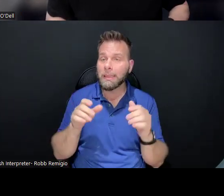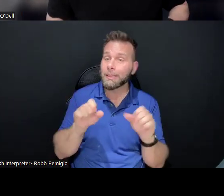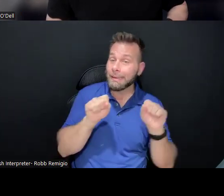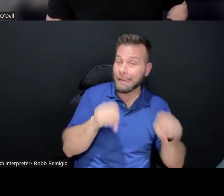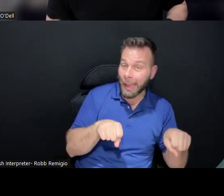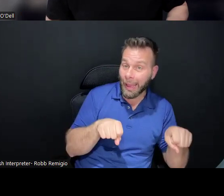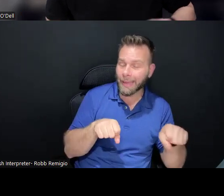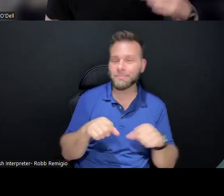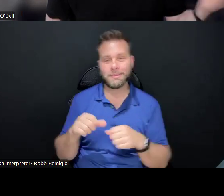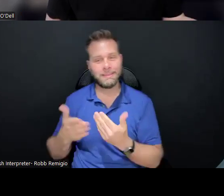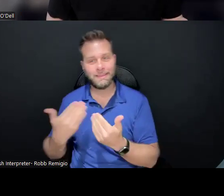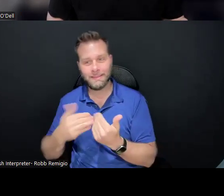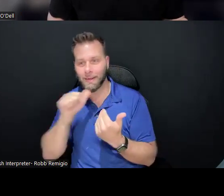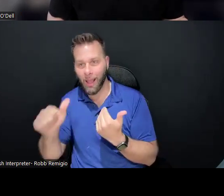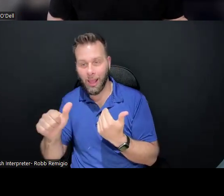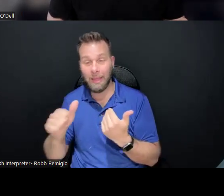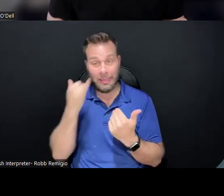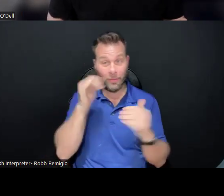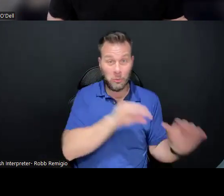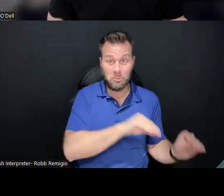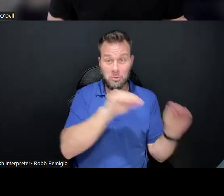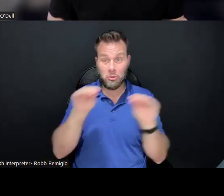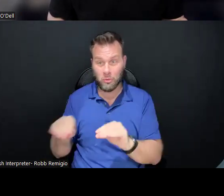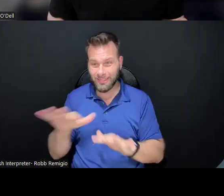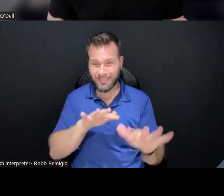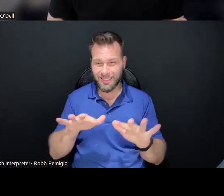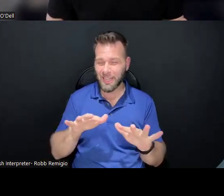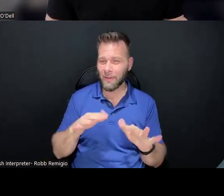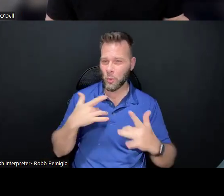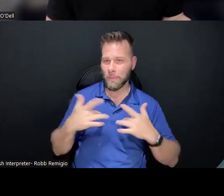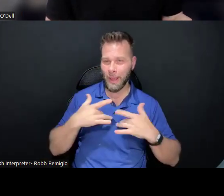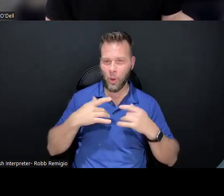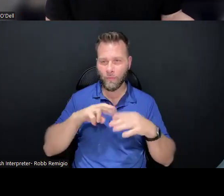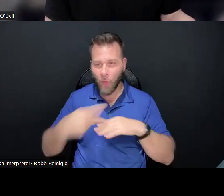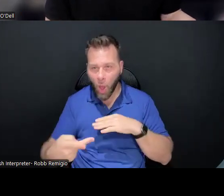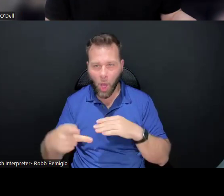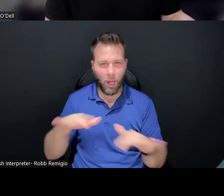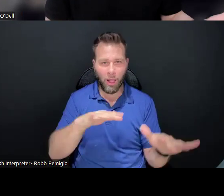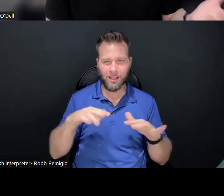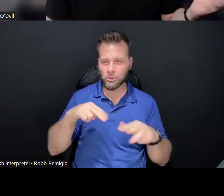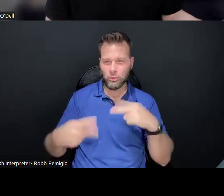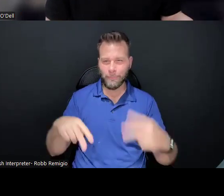You can take down portable loops, but it is a trip and